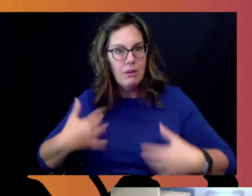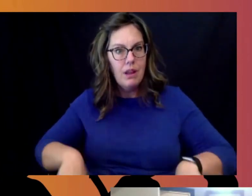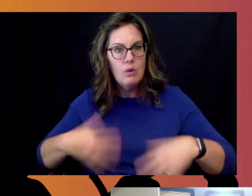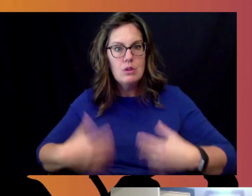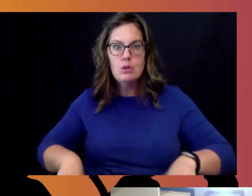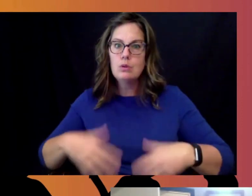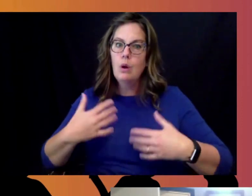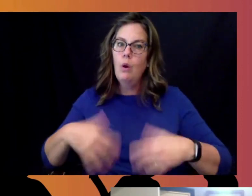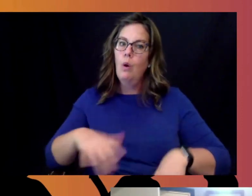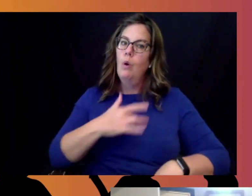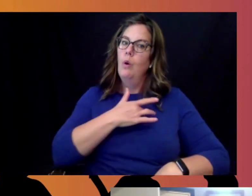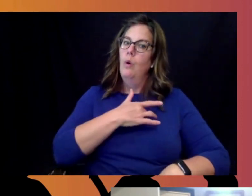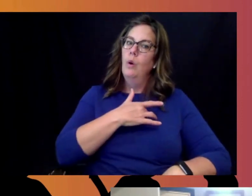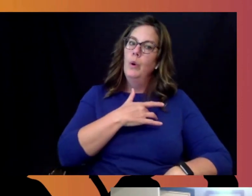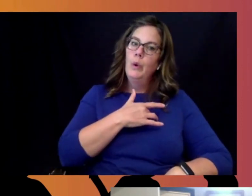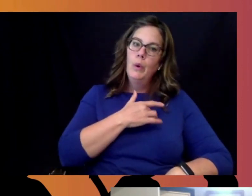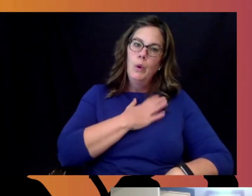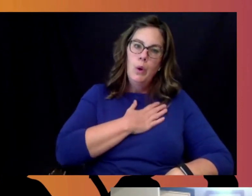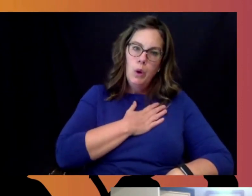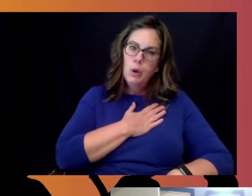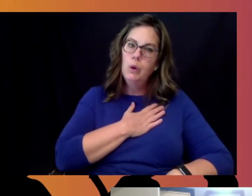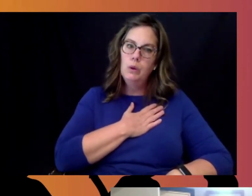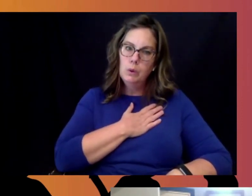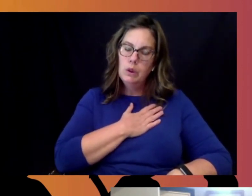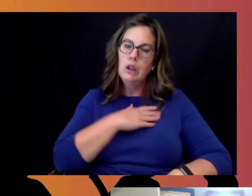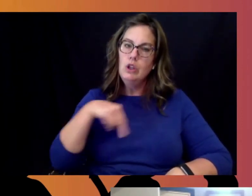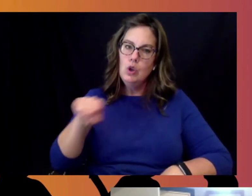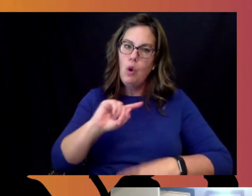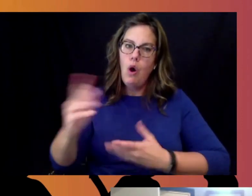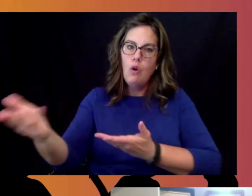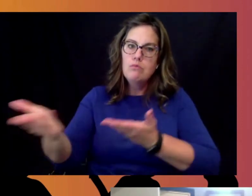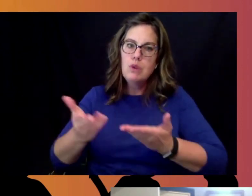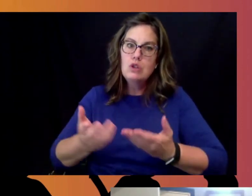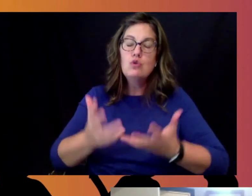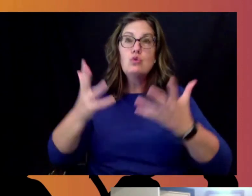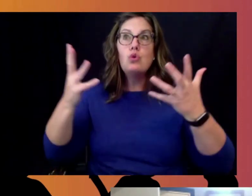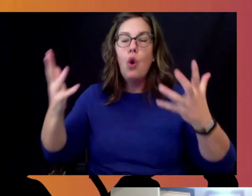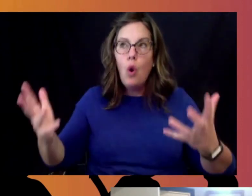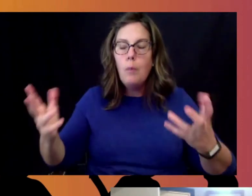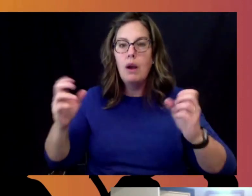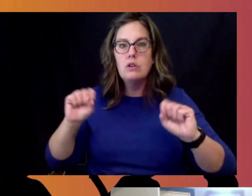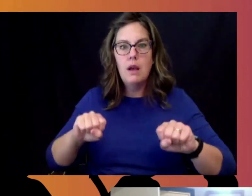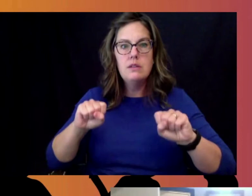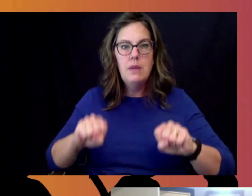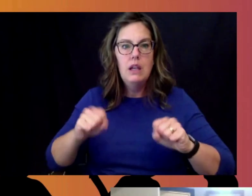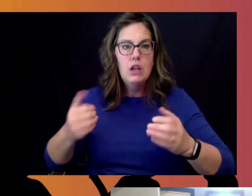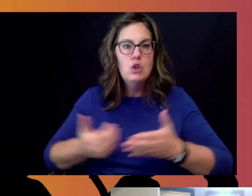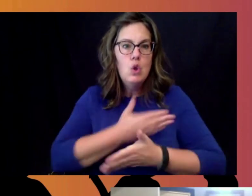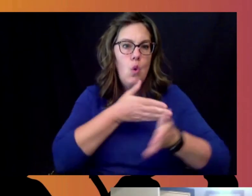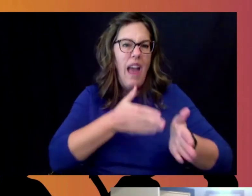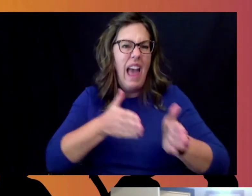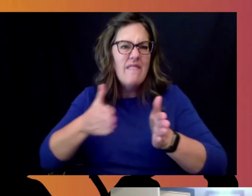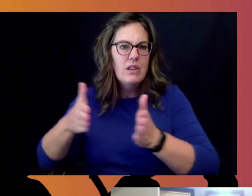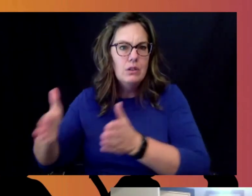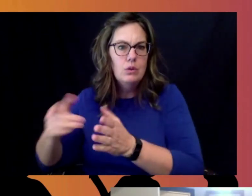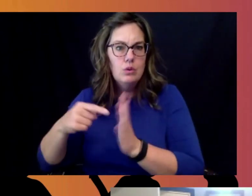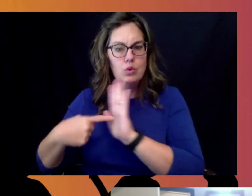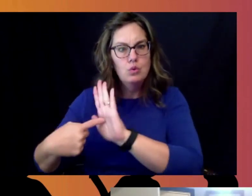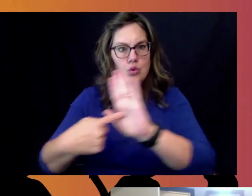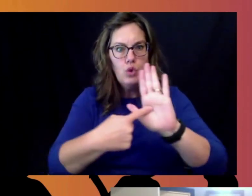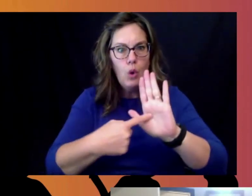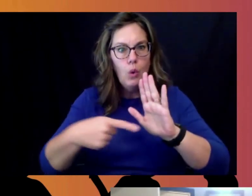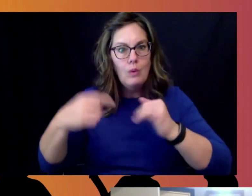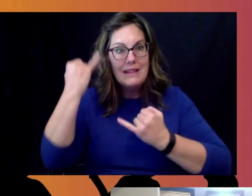you all bring so much possibility and new avenues to express these ideas um into movement spaces